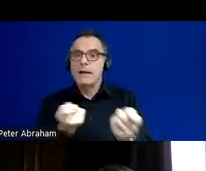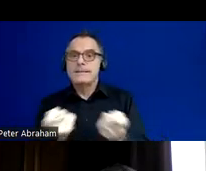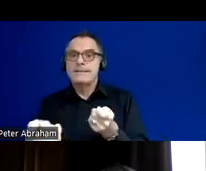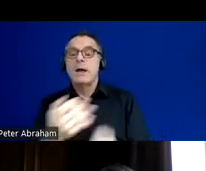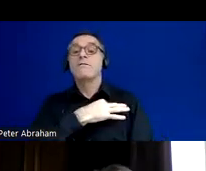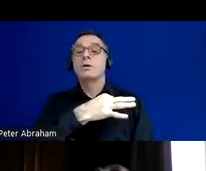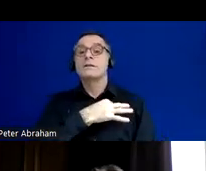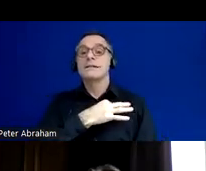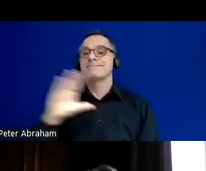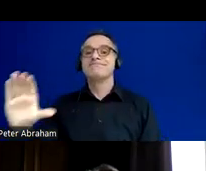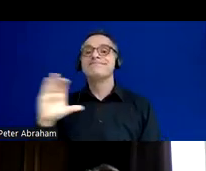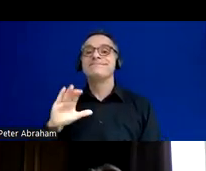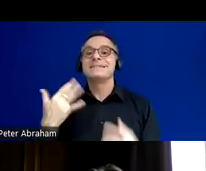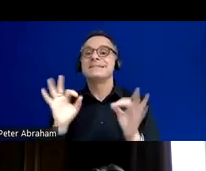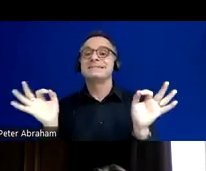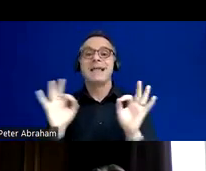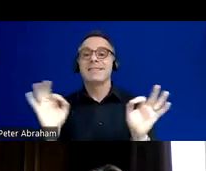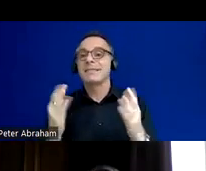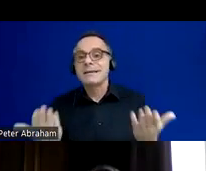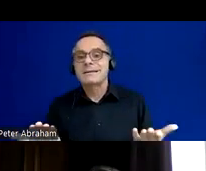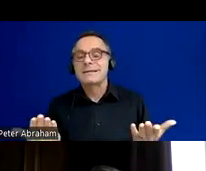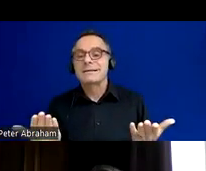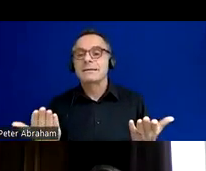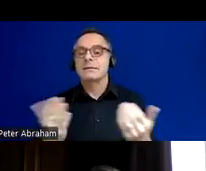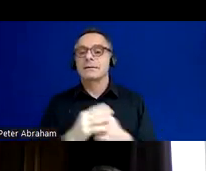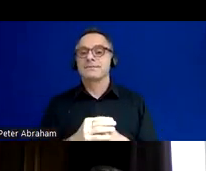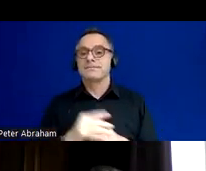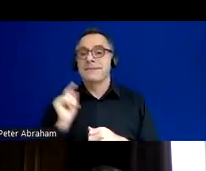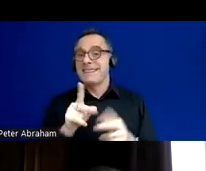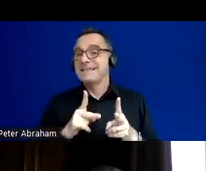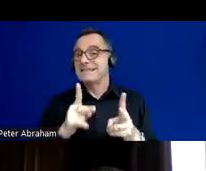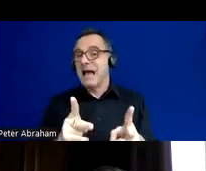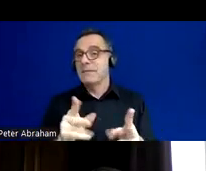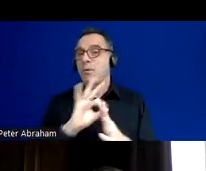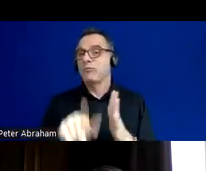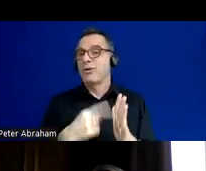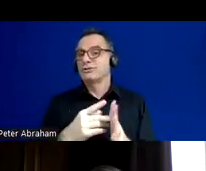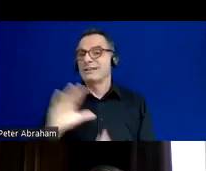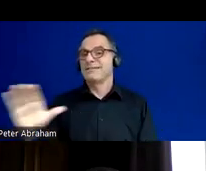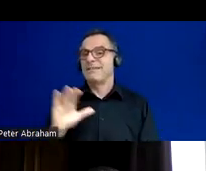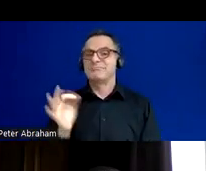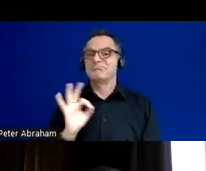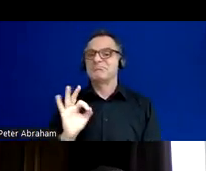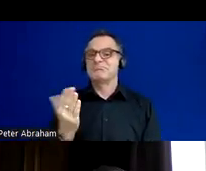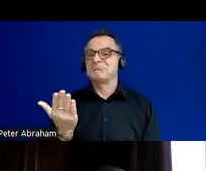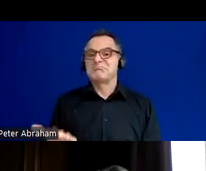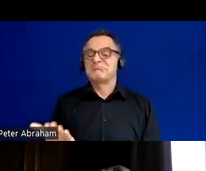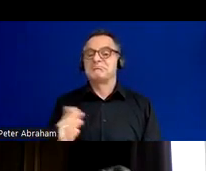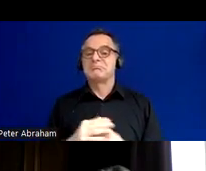no funding in that climate. This type of project just wasn't something that was being funded, so it